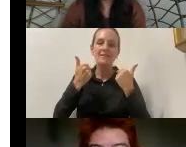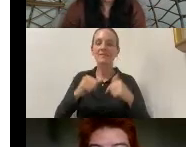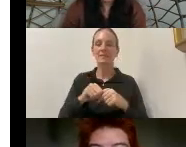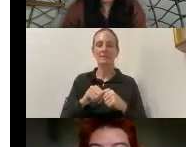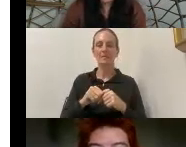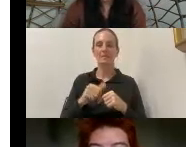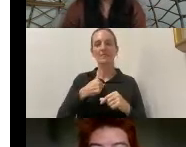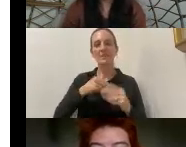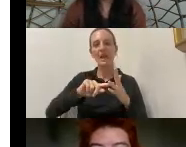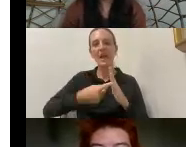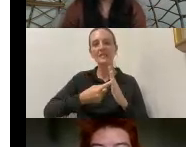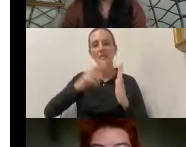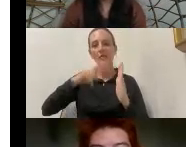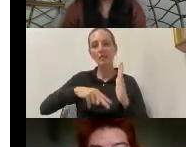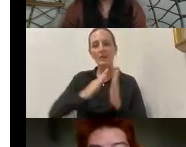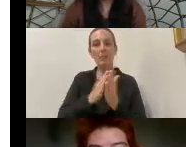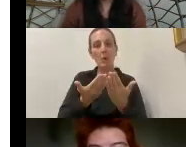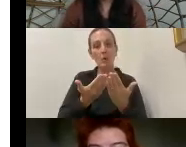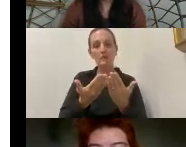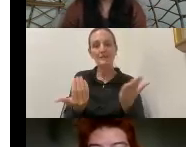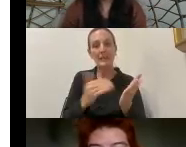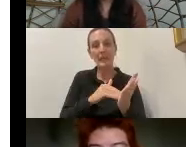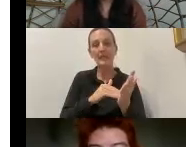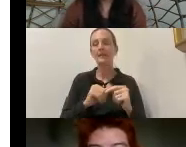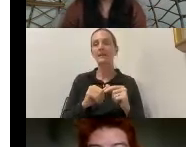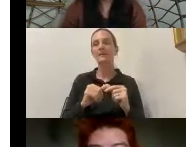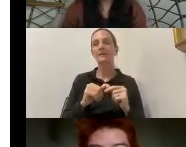books again.